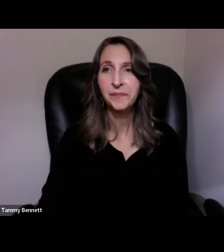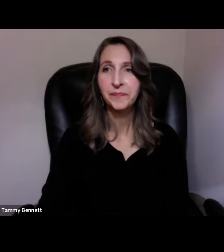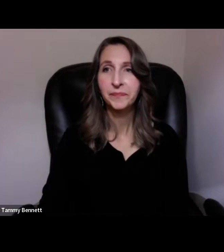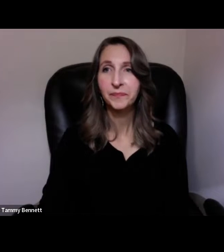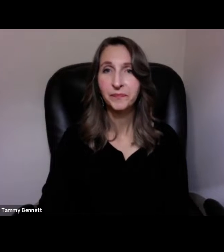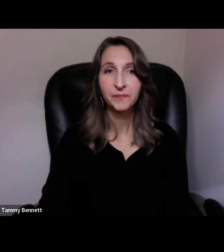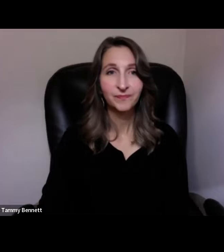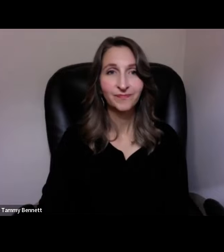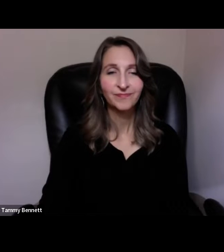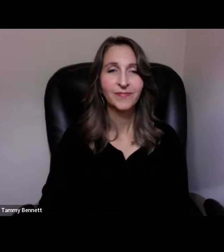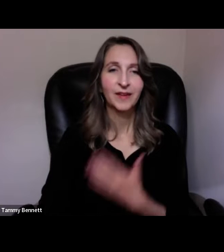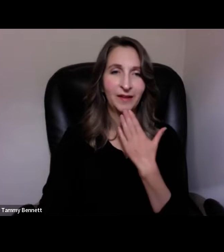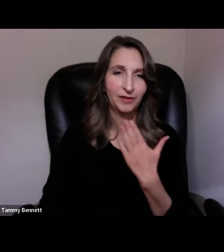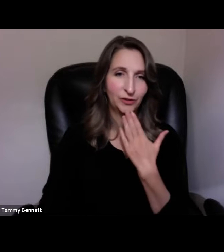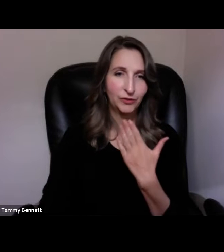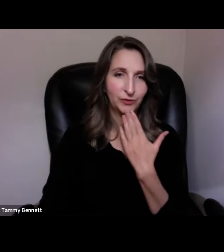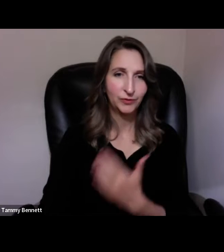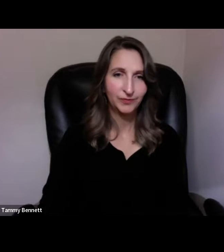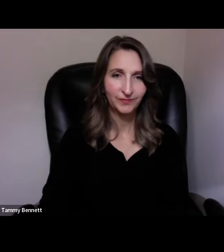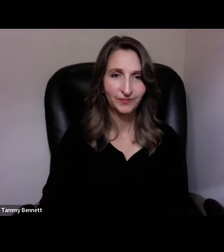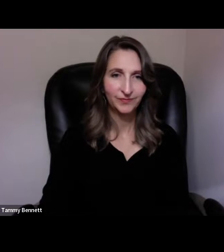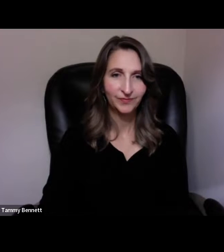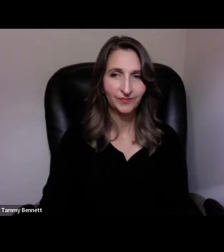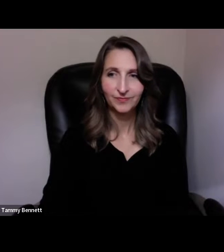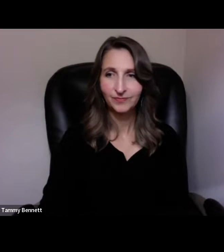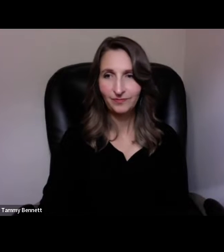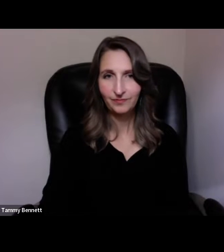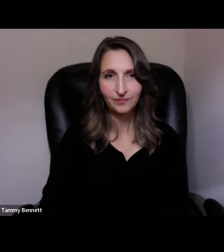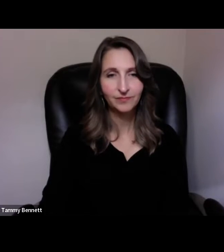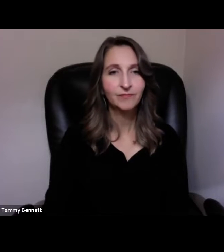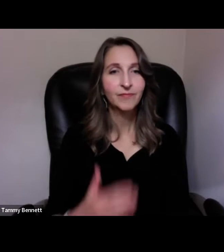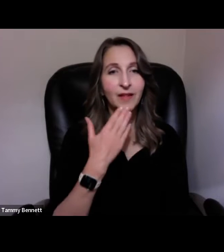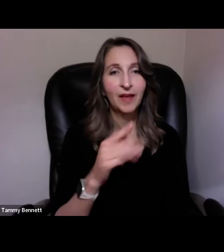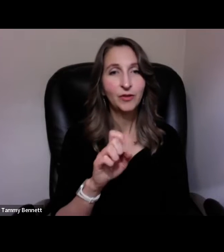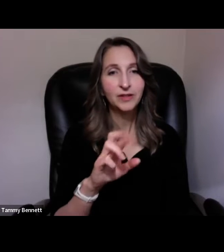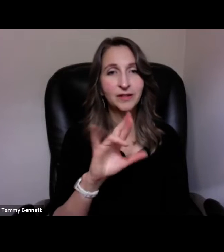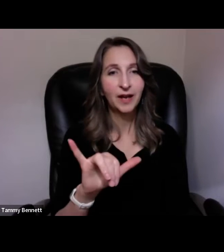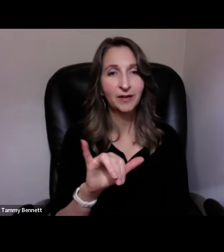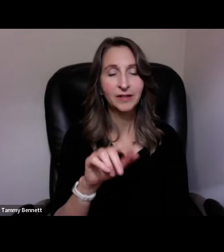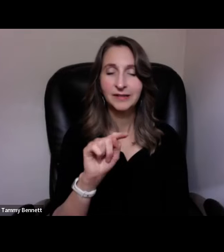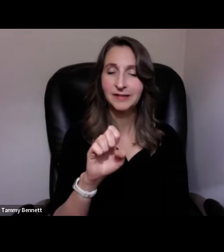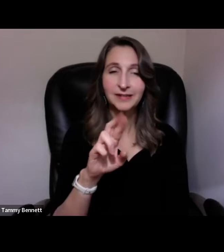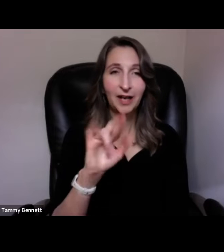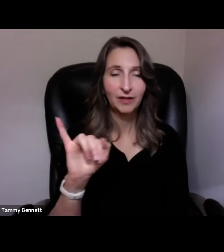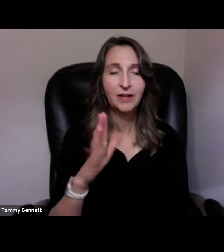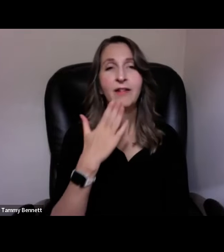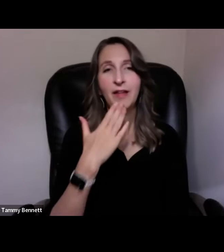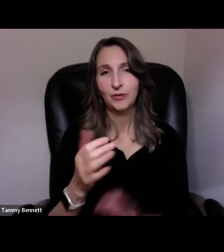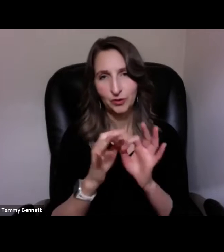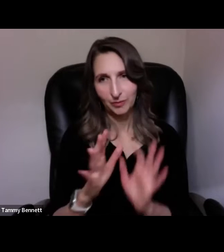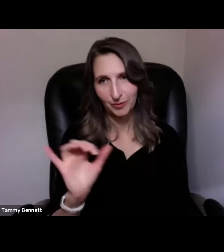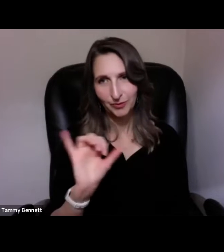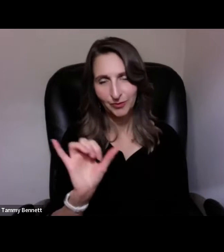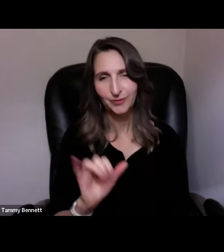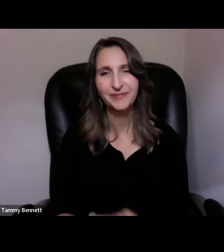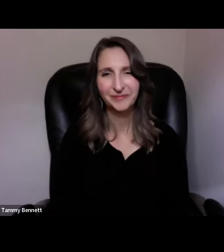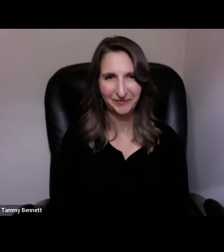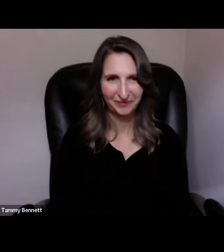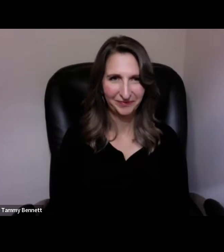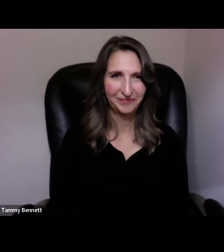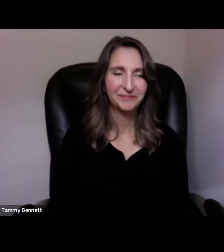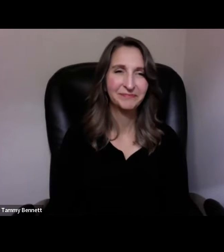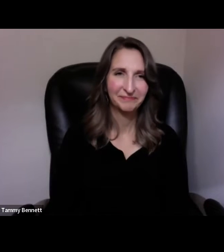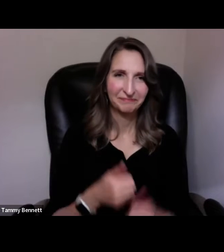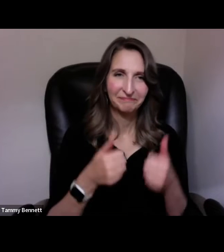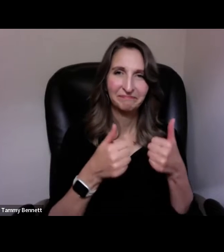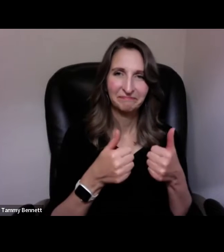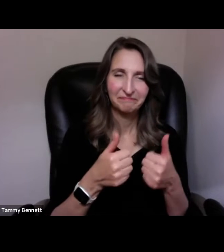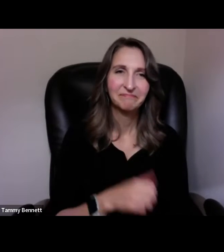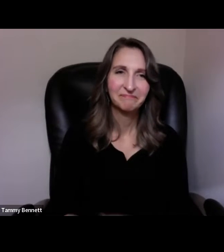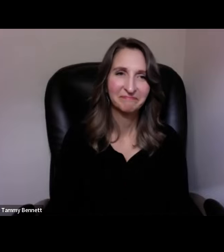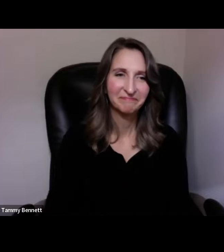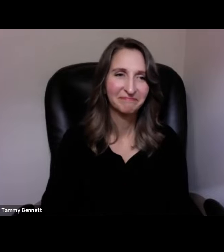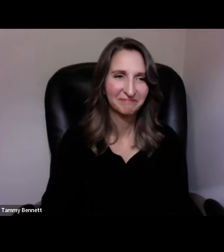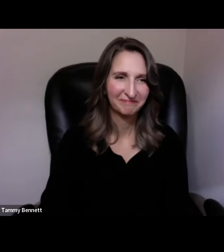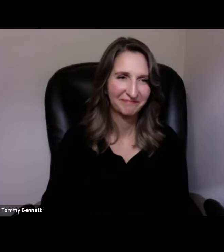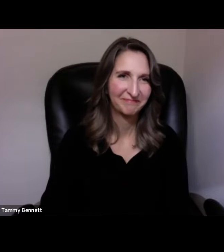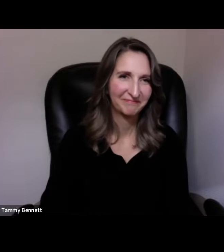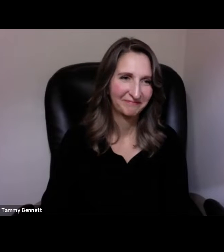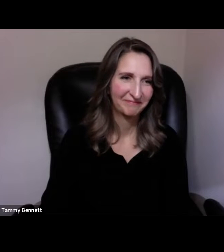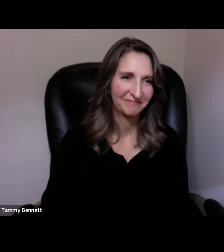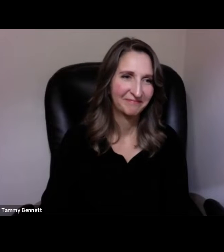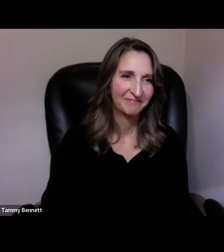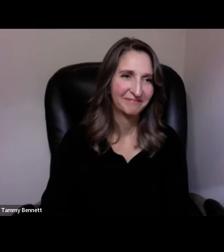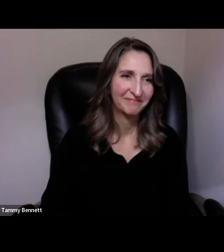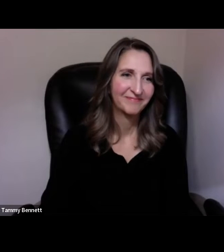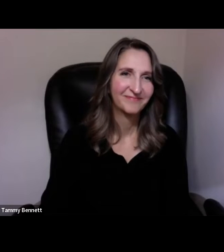Thank you. Thank you, Terry. Yes, thanks to the interpreters, they were able to keep up, and we have to work together.